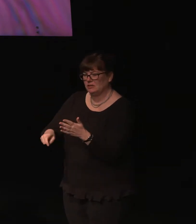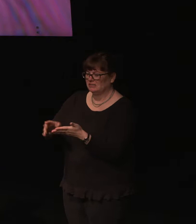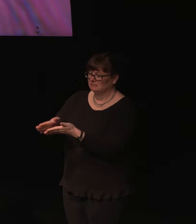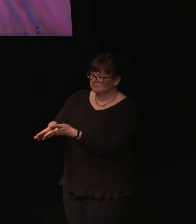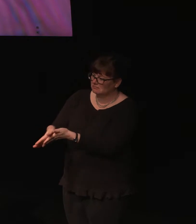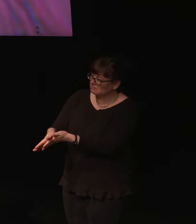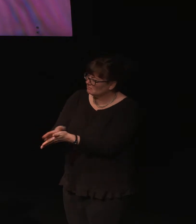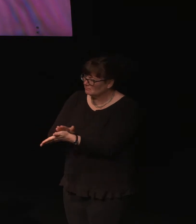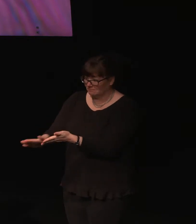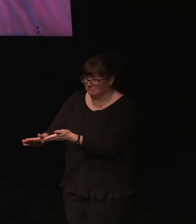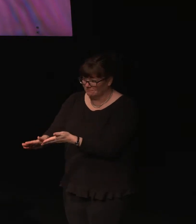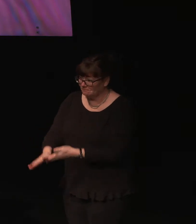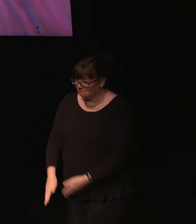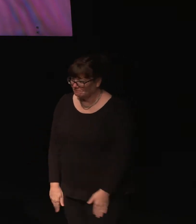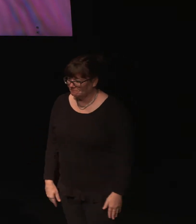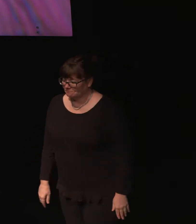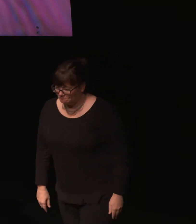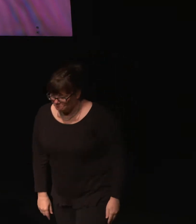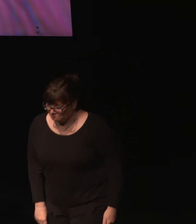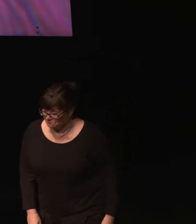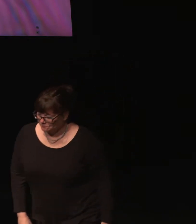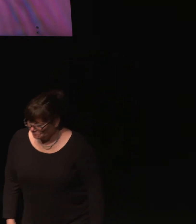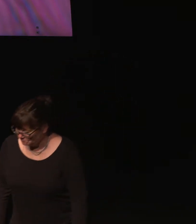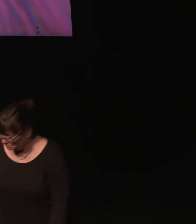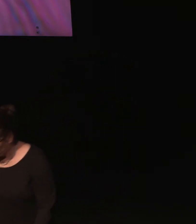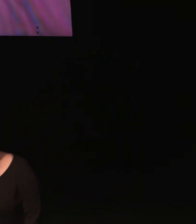We went and we redid every single bit of art...